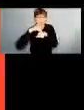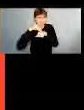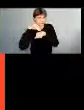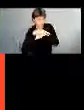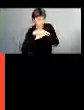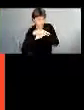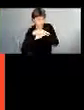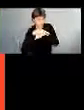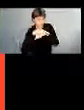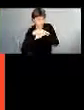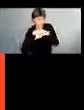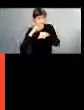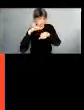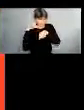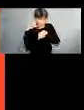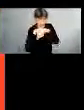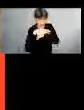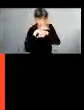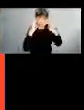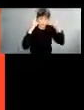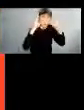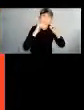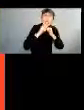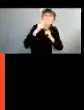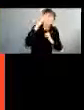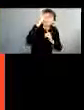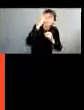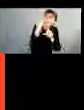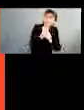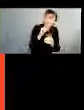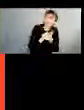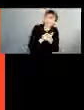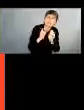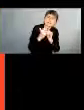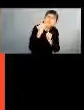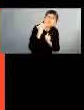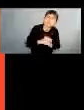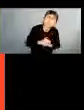know if you’ve achieved them. It’s good to start thinking about this now.